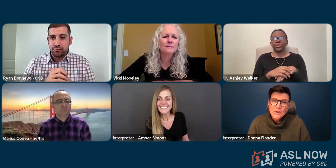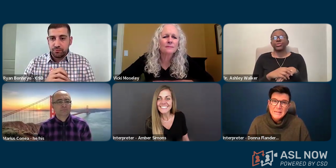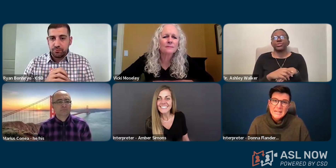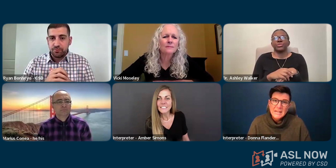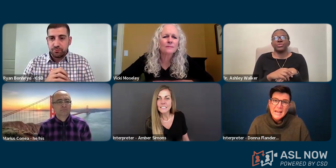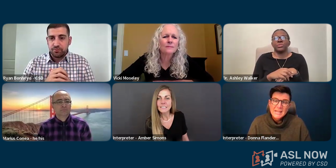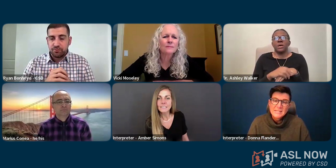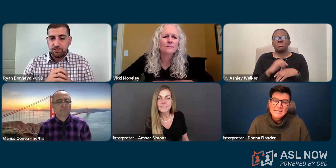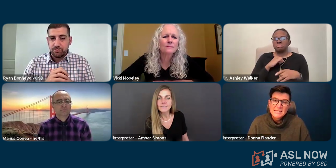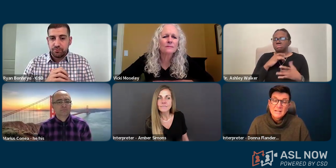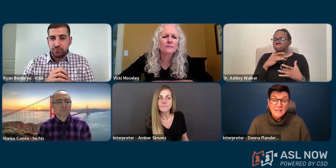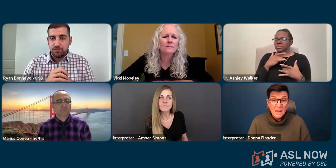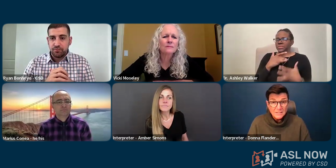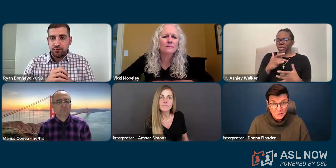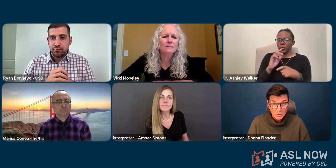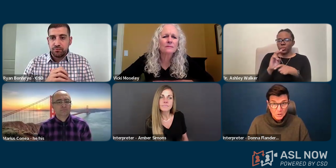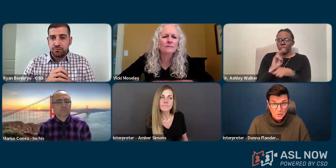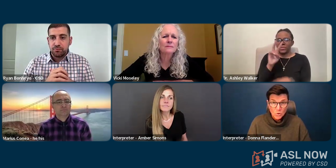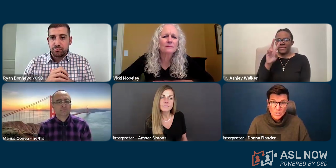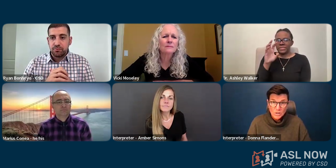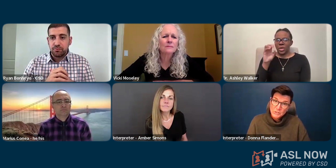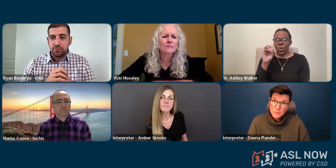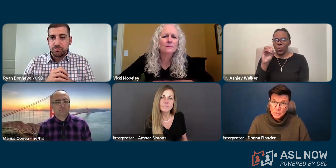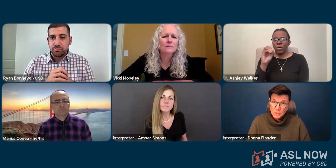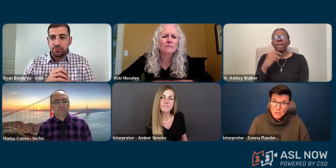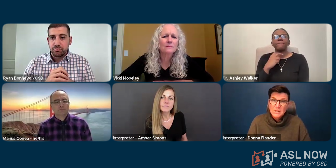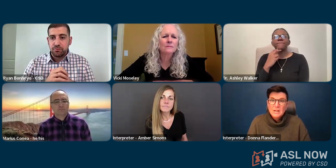So for me, as a customer or a consumer,